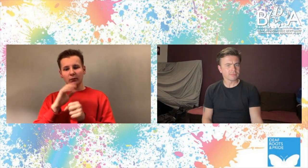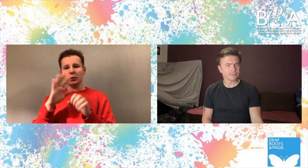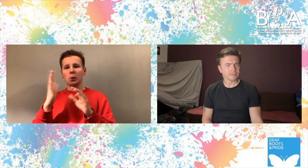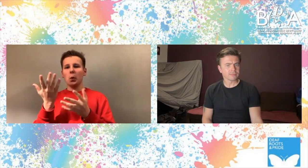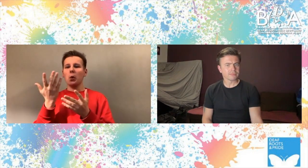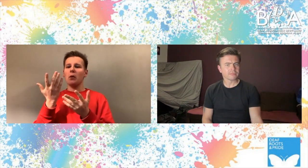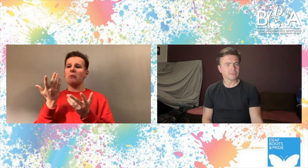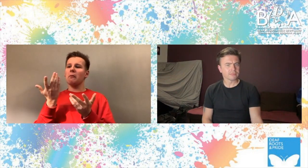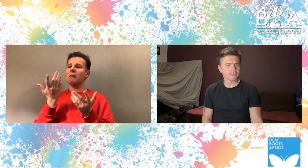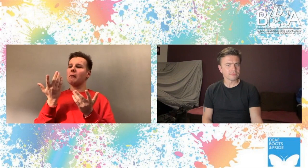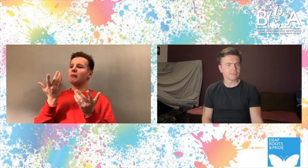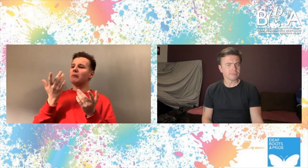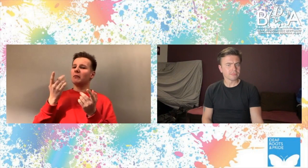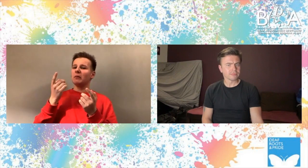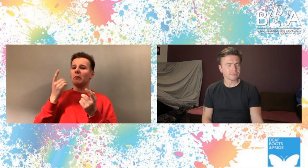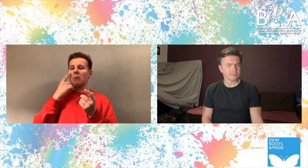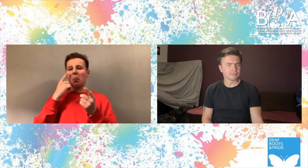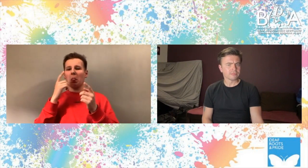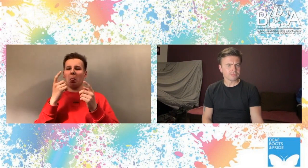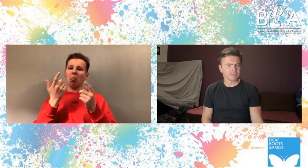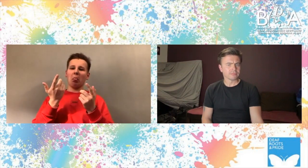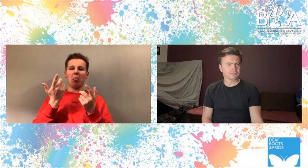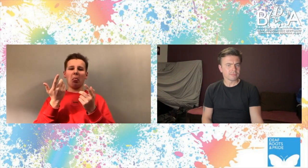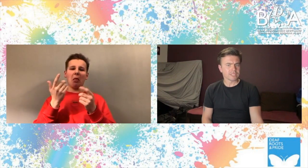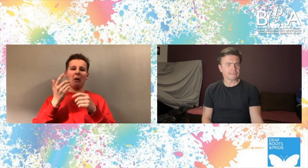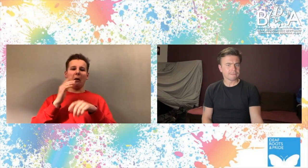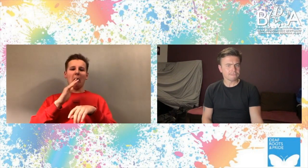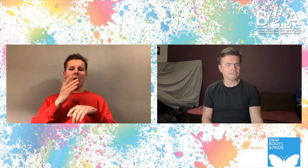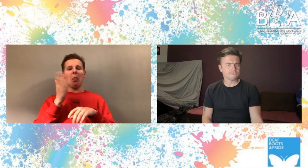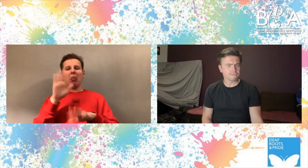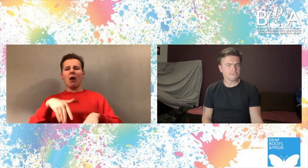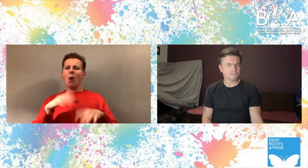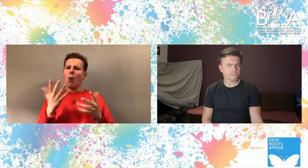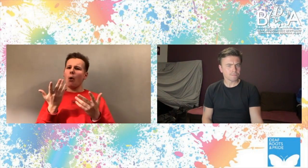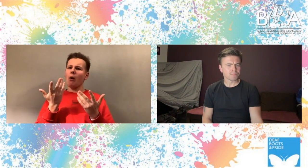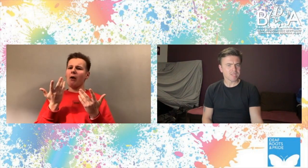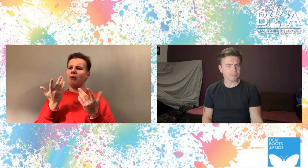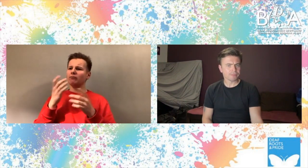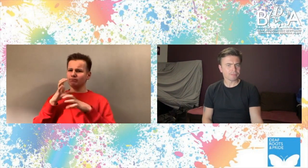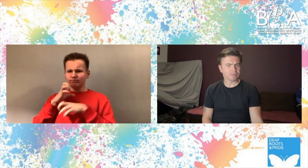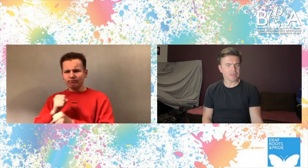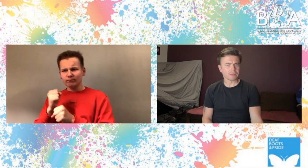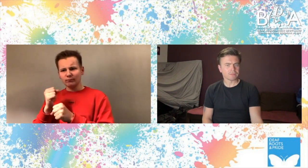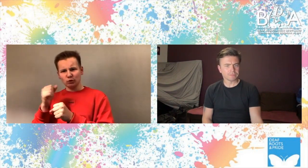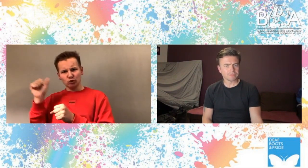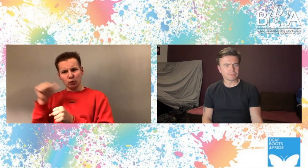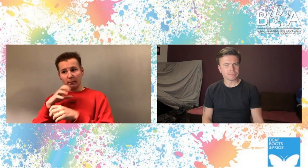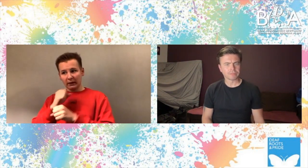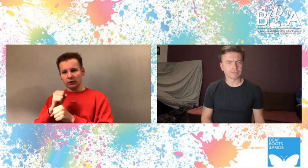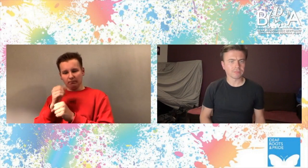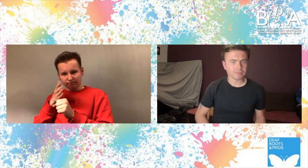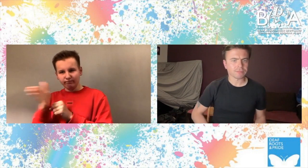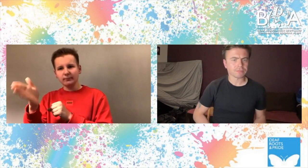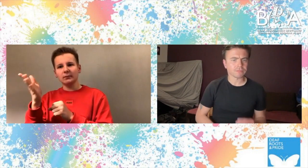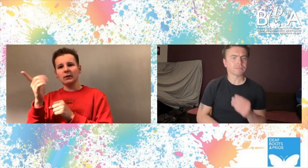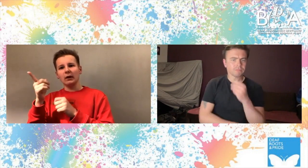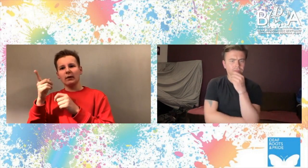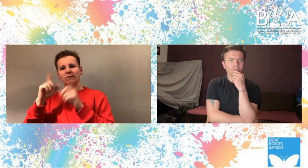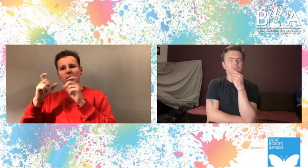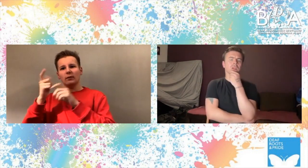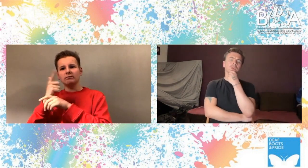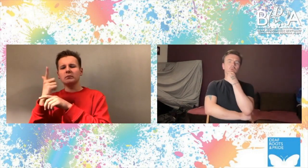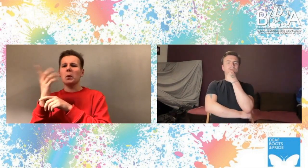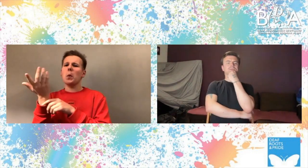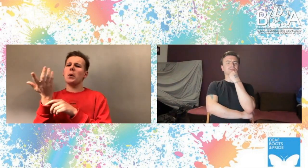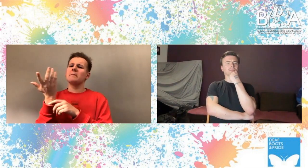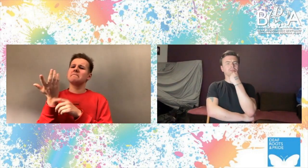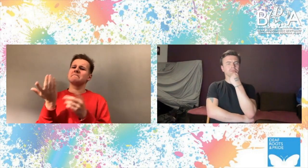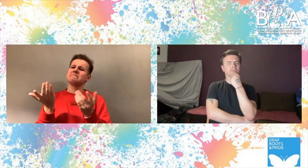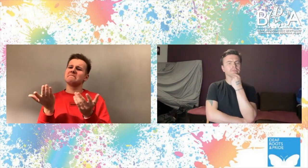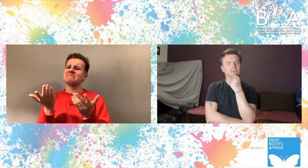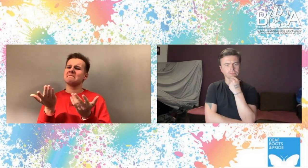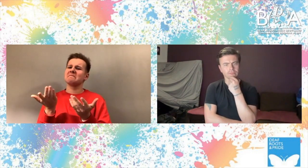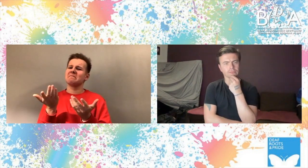to have that passion and commitment to be able to achieve your goals?